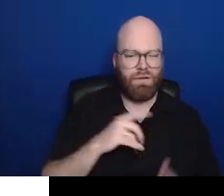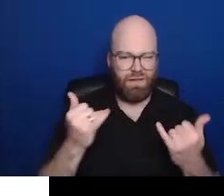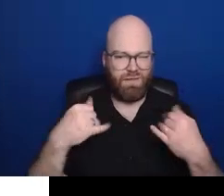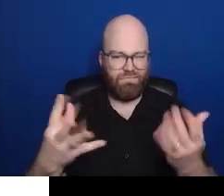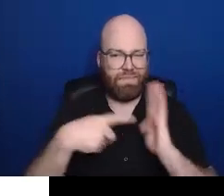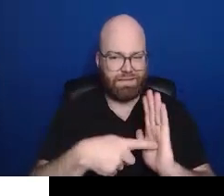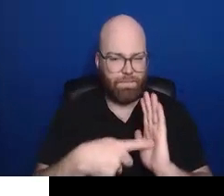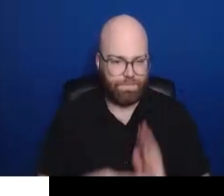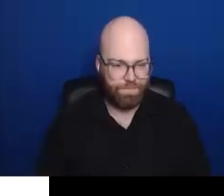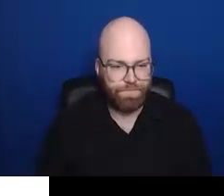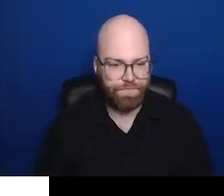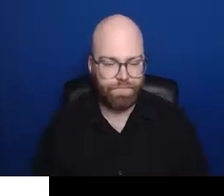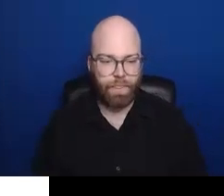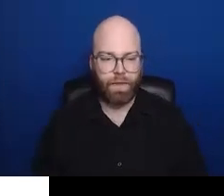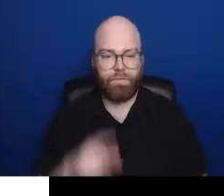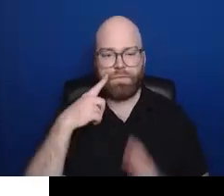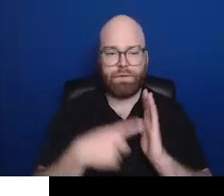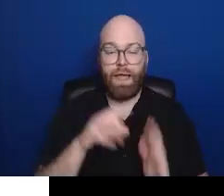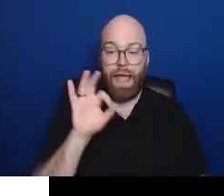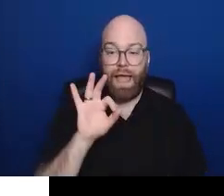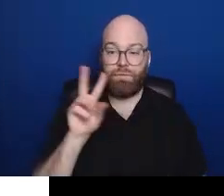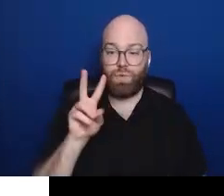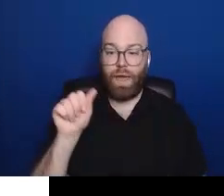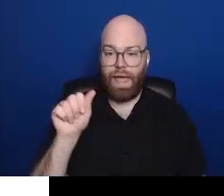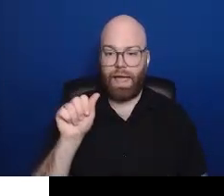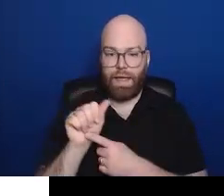So let's say F2A for India. Right.